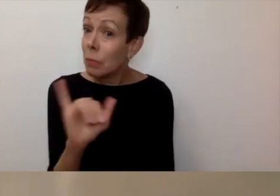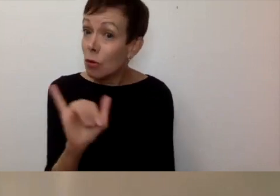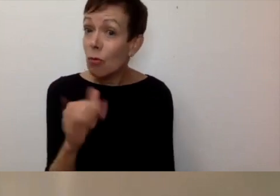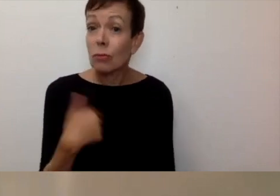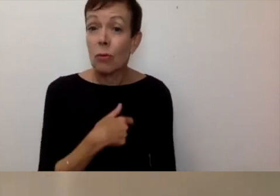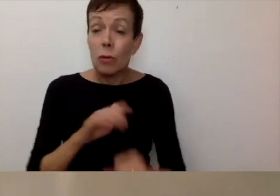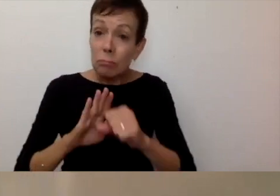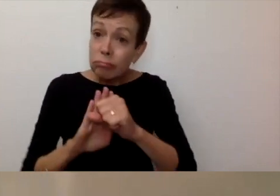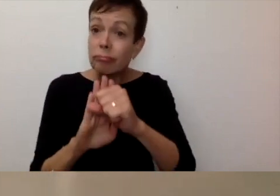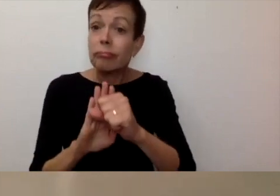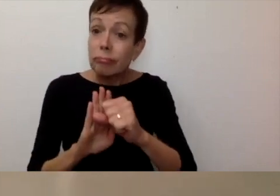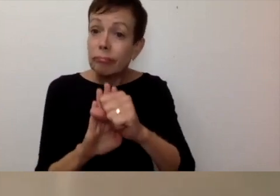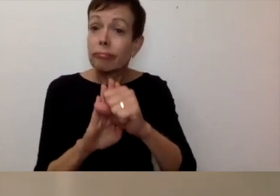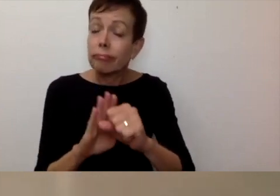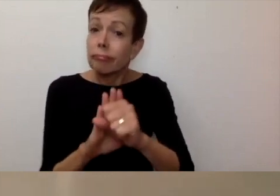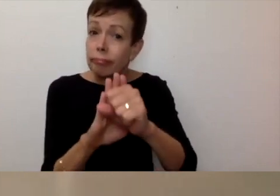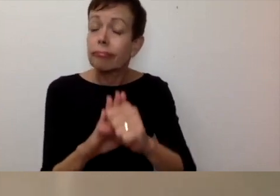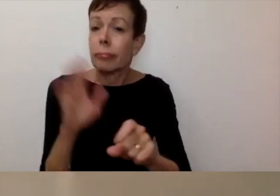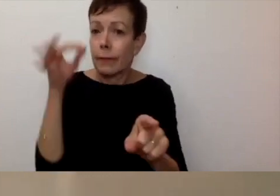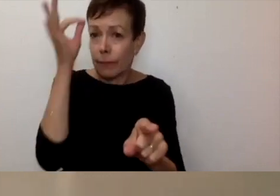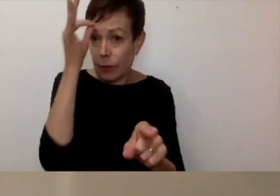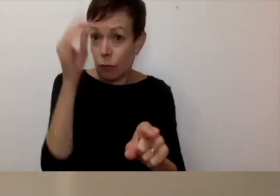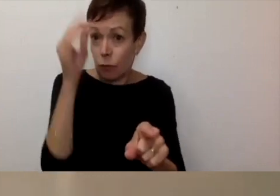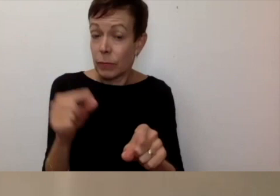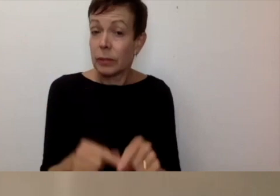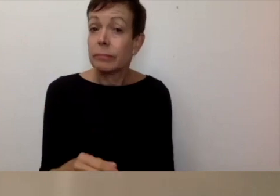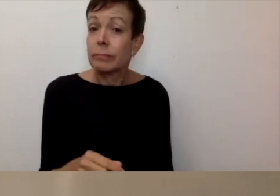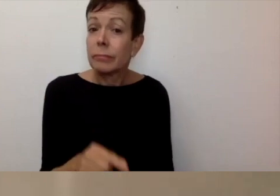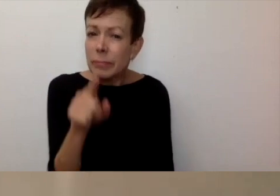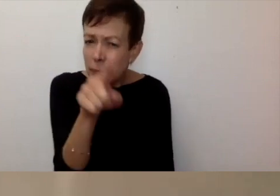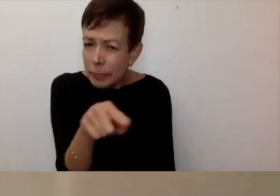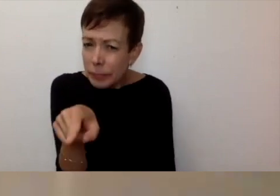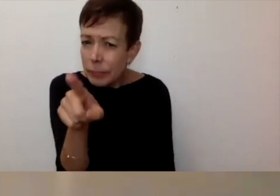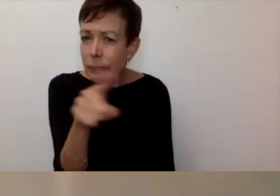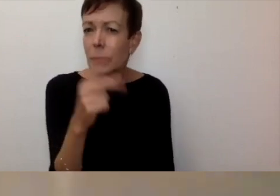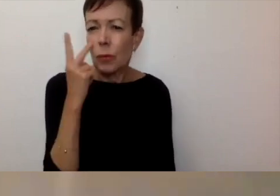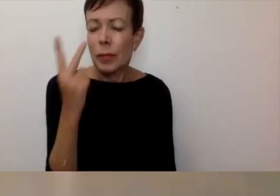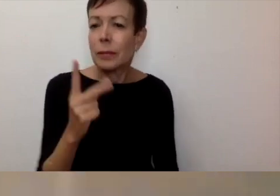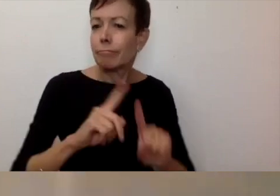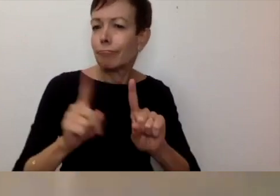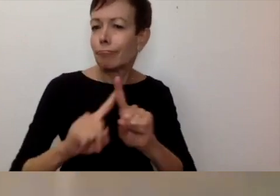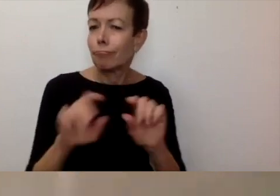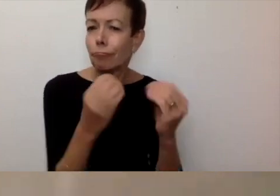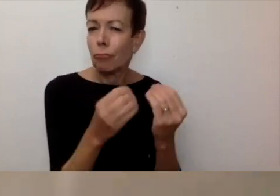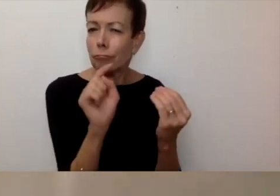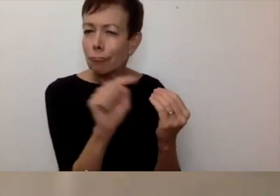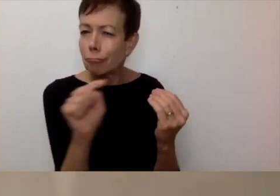and a lot of different associations came together to show the general public what a life without